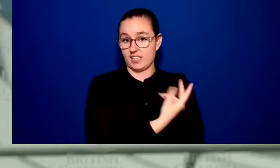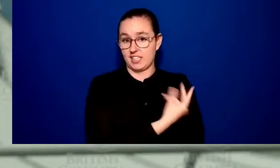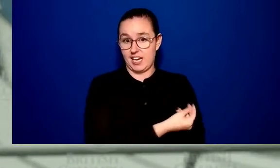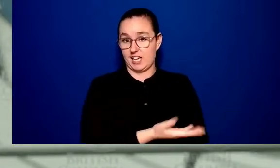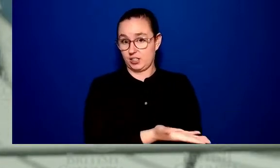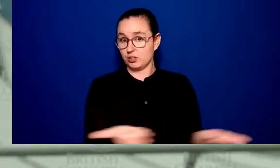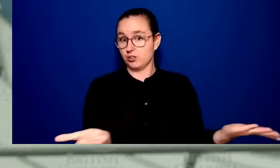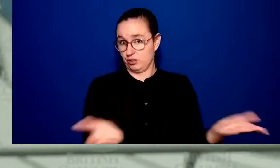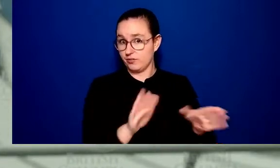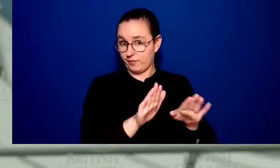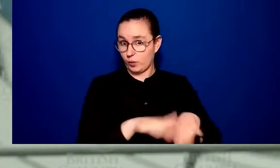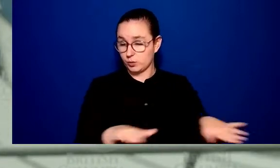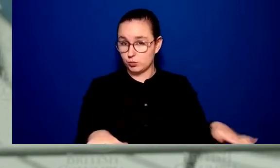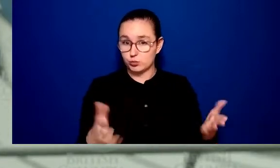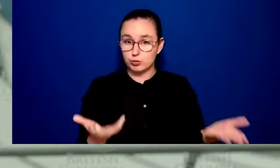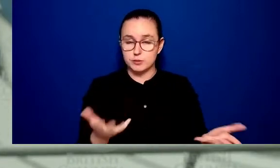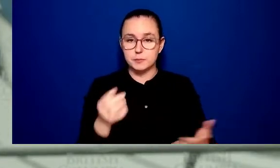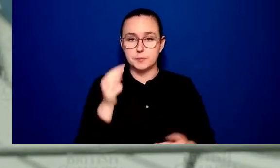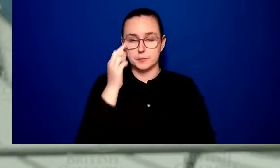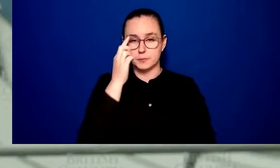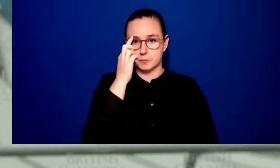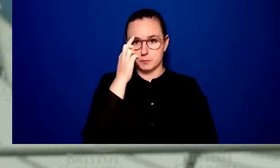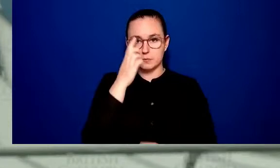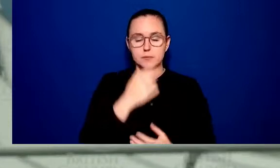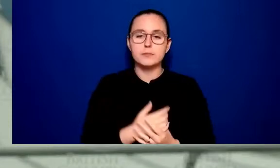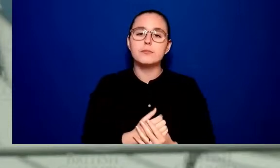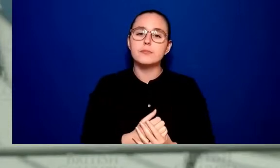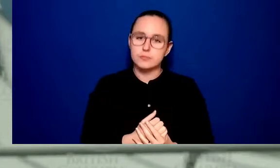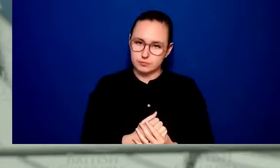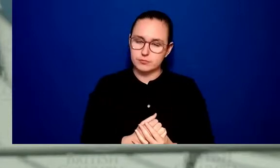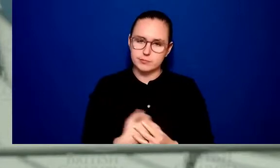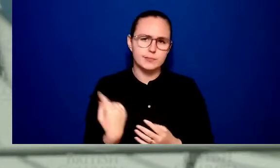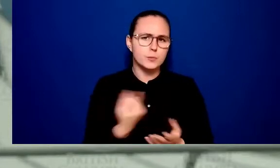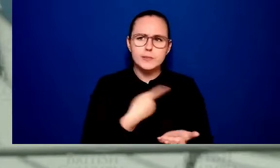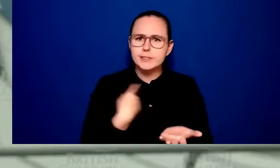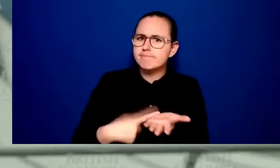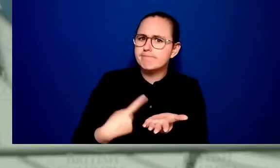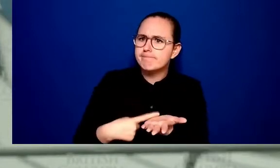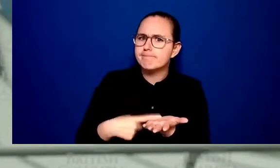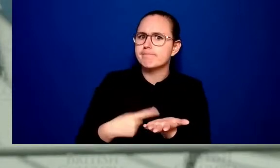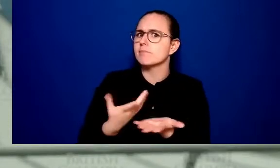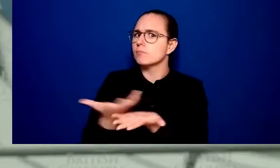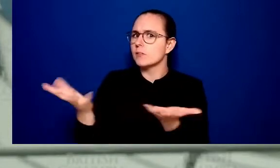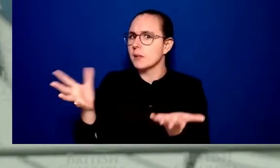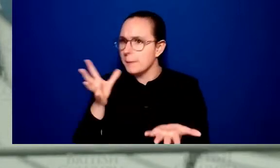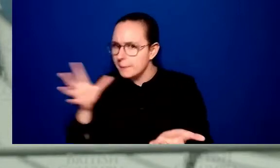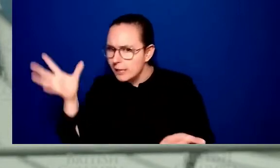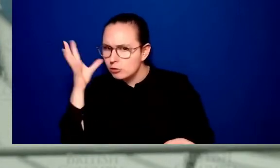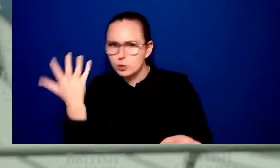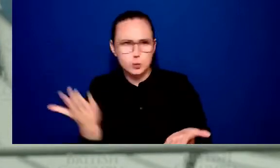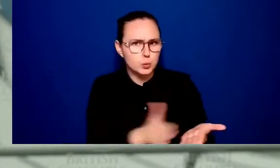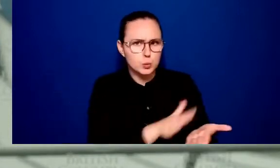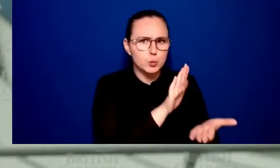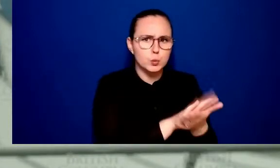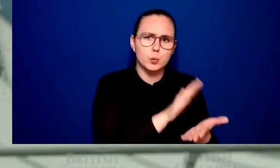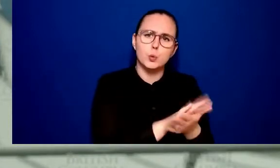communities families and parents to ensure the process will be as seamless as possible for everyone and make sure that our logistics are all in place